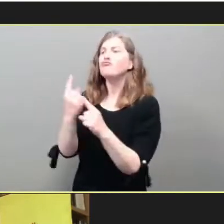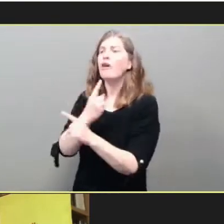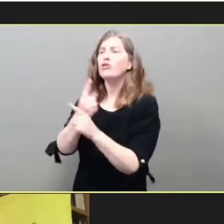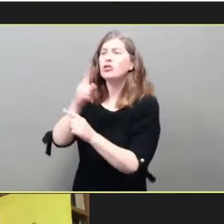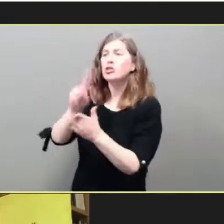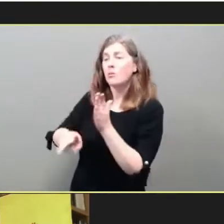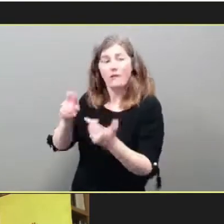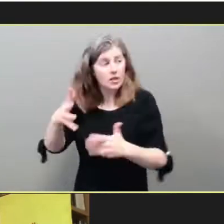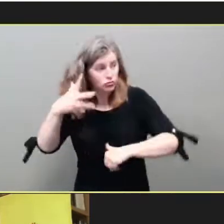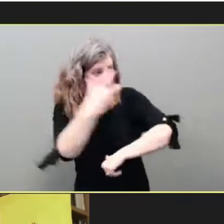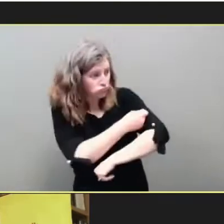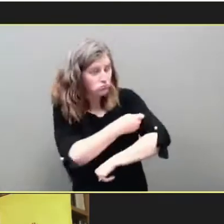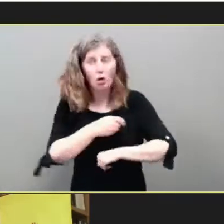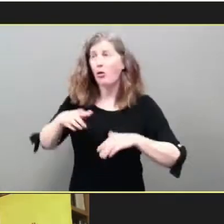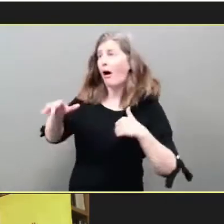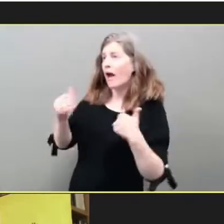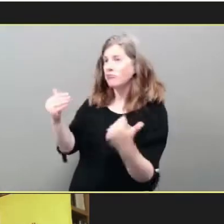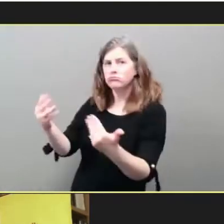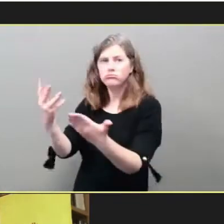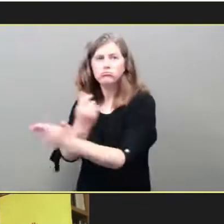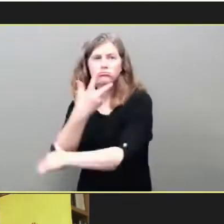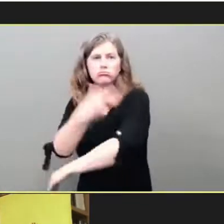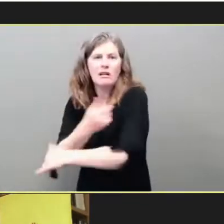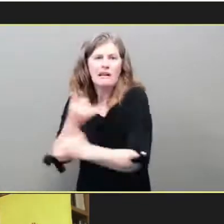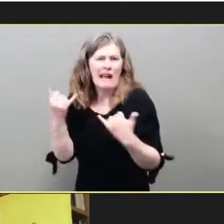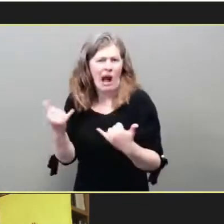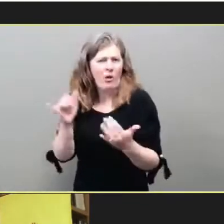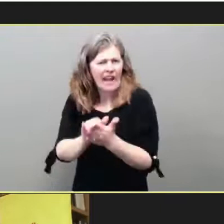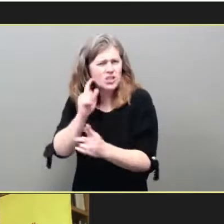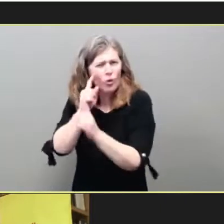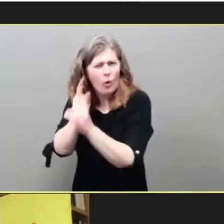I'll hit you with it right now. Thanks. Okay. Thank you so much for those